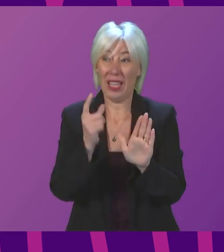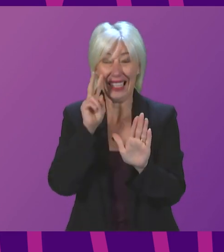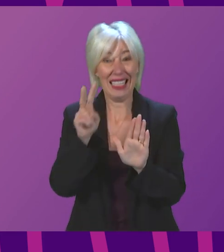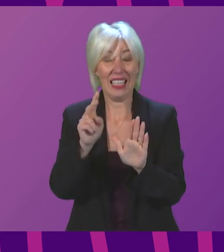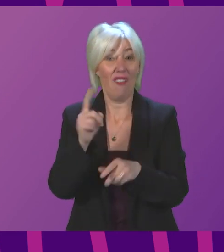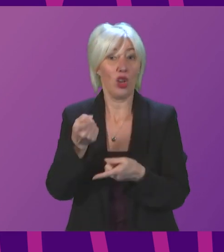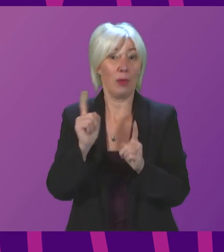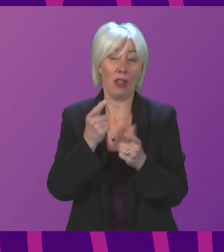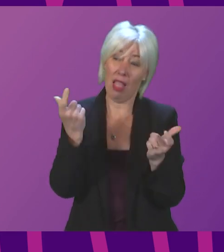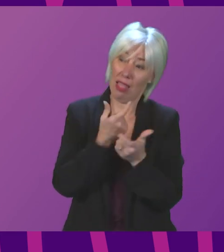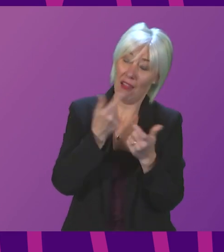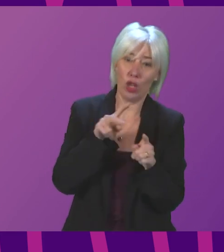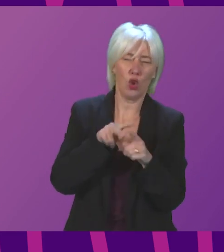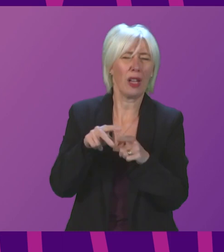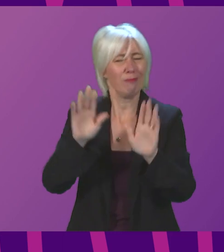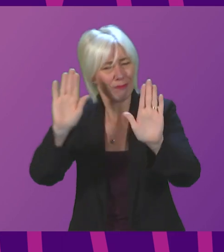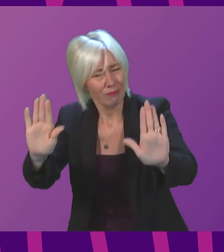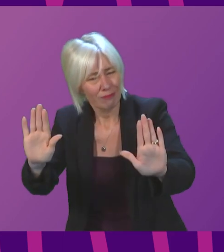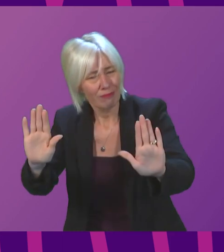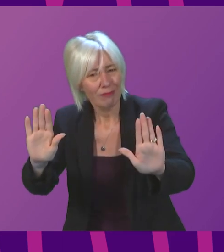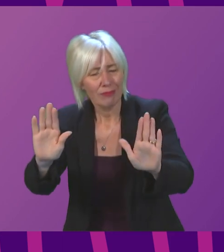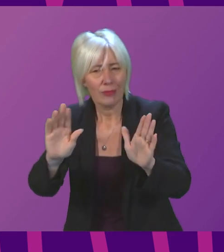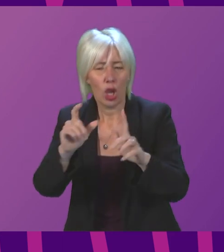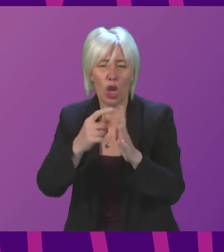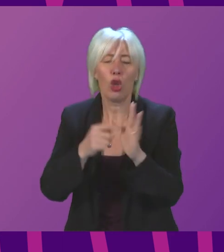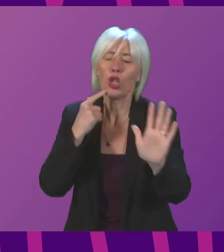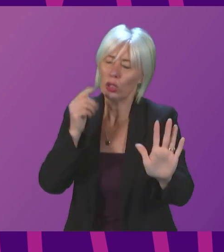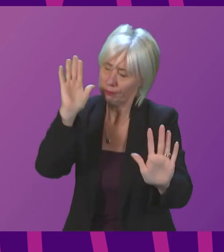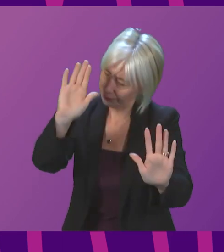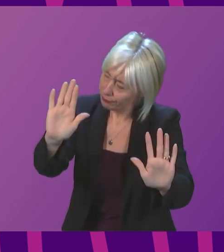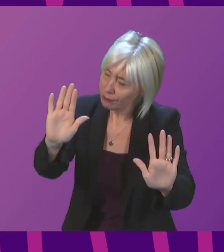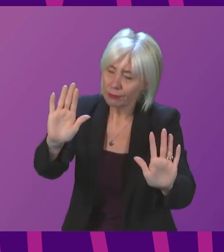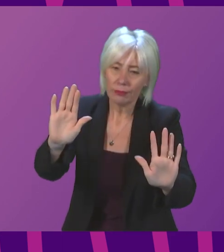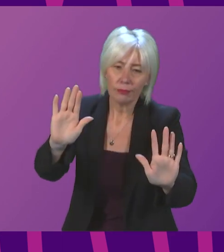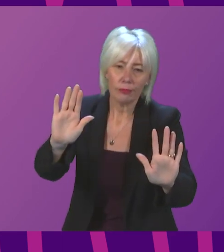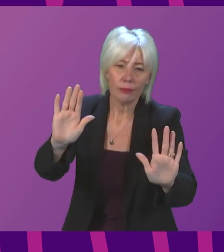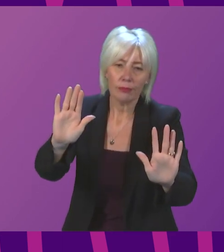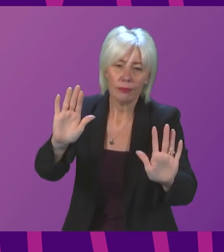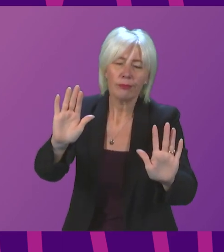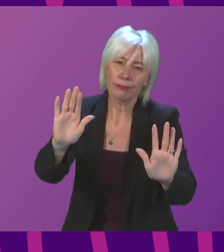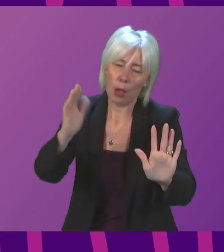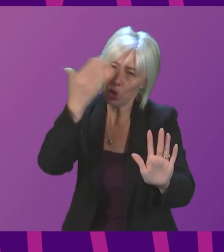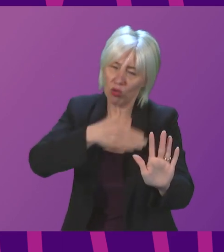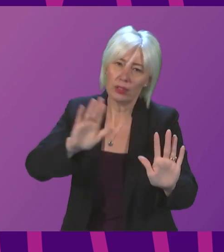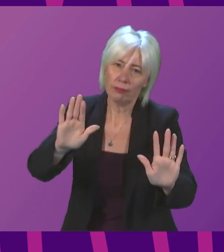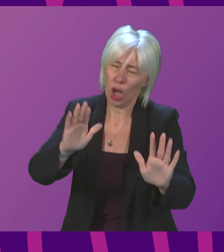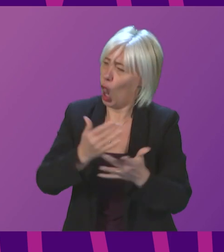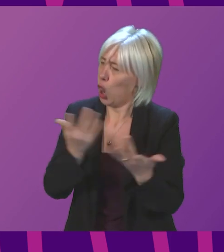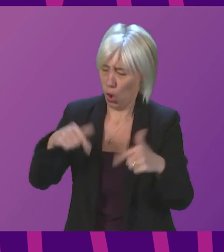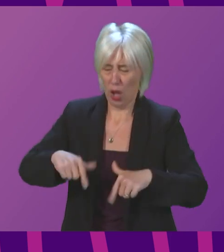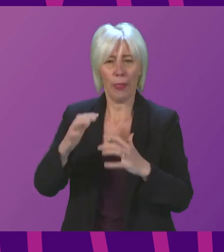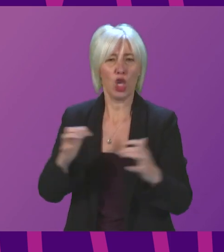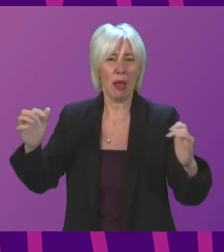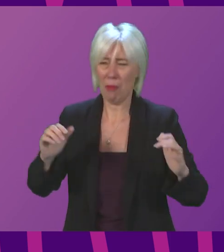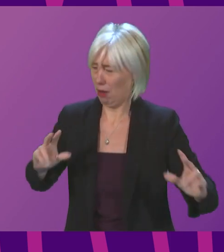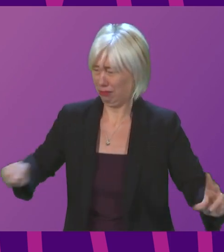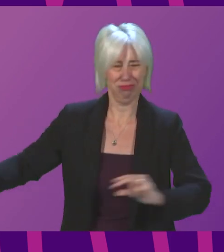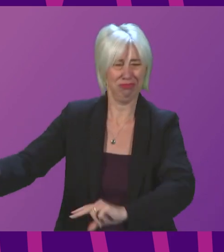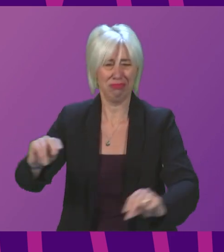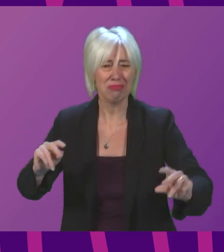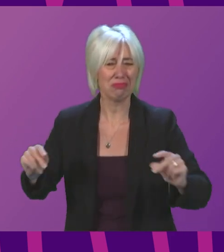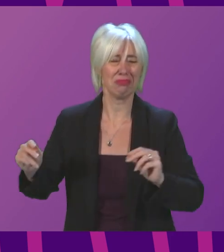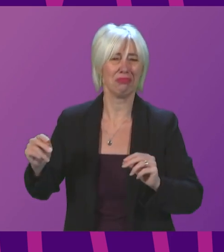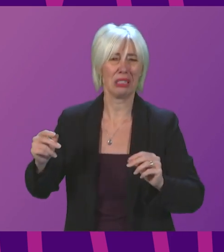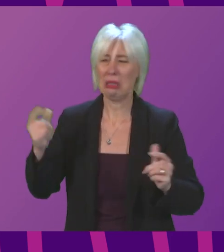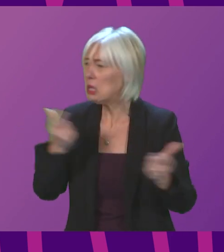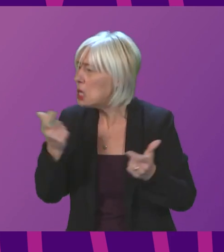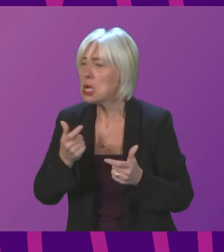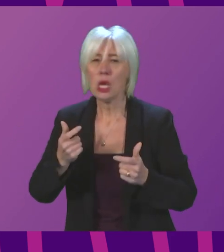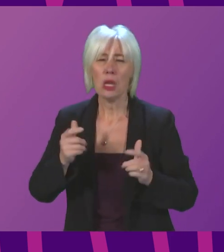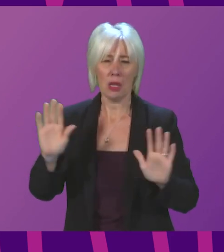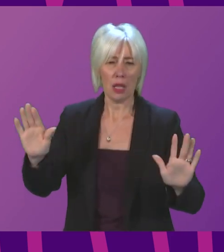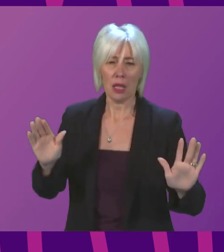I am sorry Mr Ross. I am afraid that there is quite a lot of noise in the chamber. We